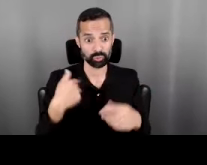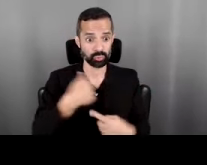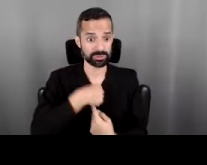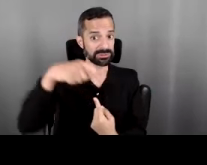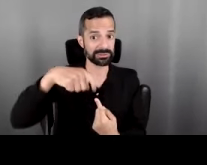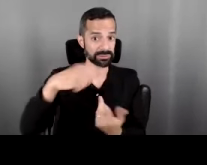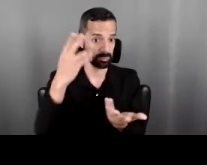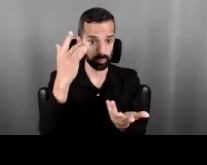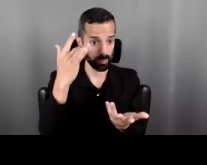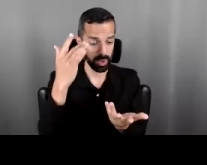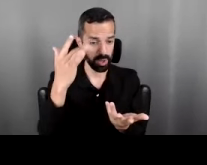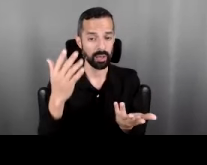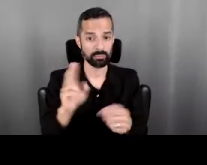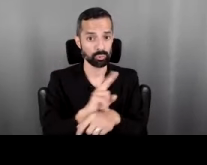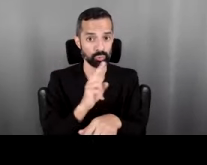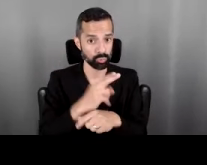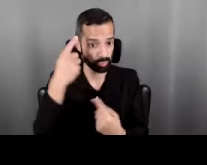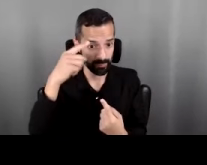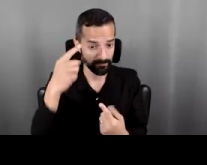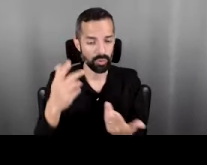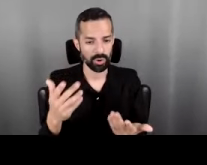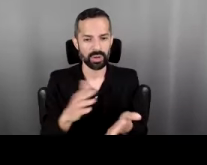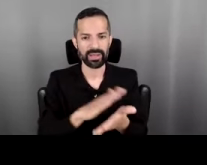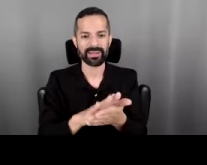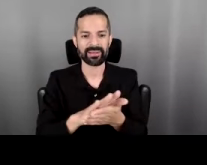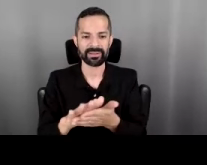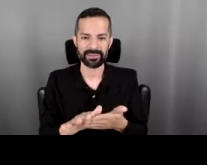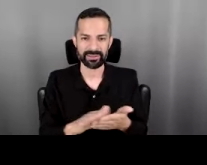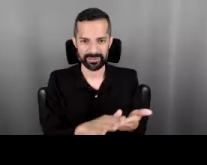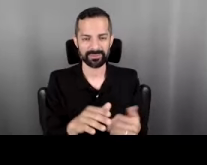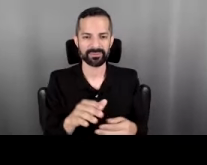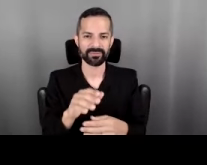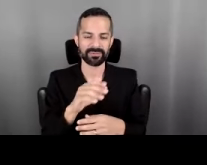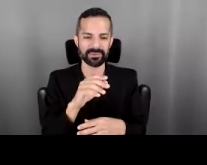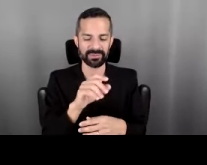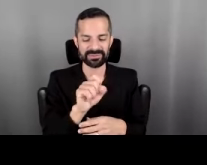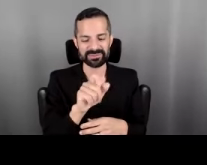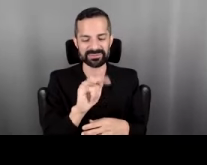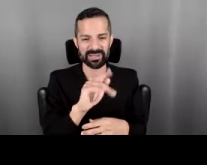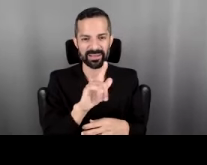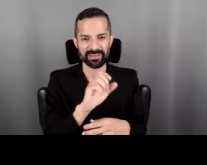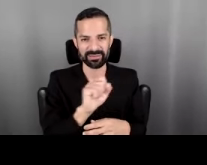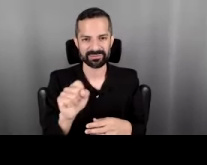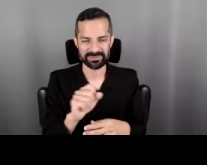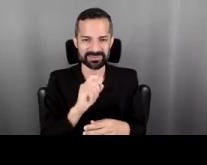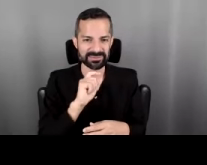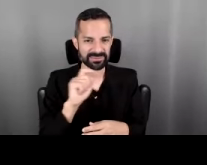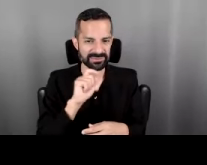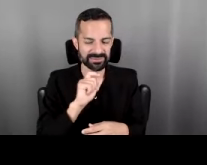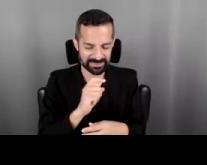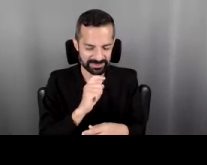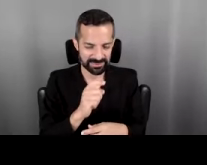used to properly clean stainless steel before welding. Another example here is a request for music